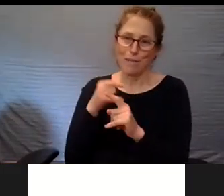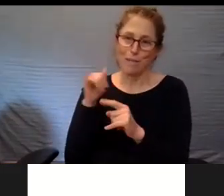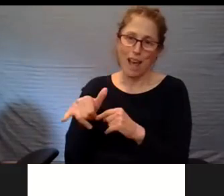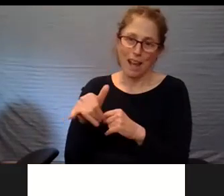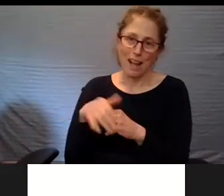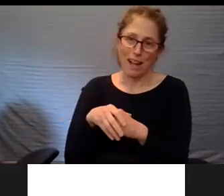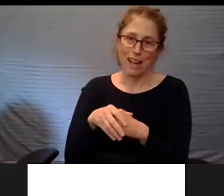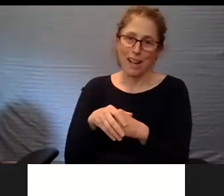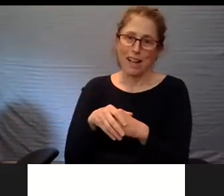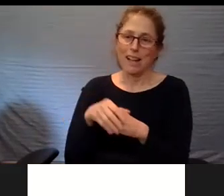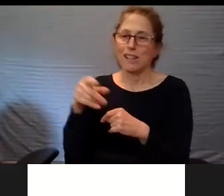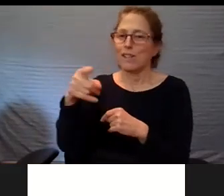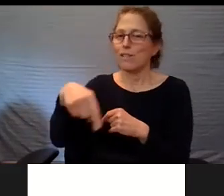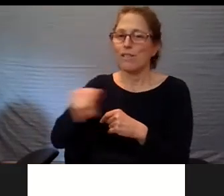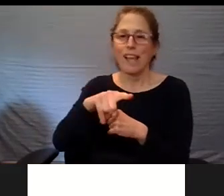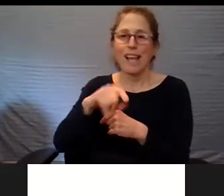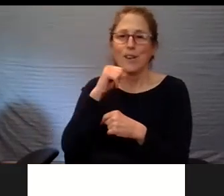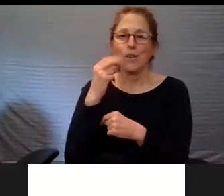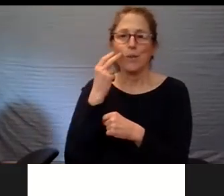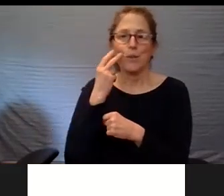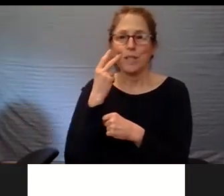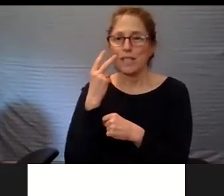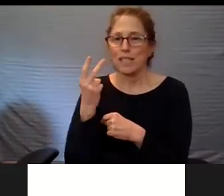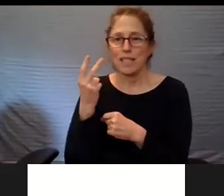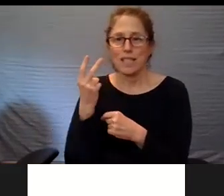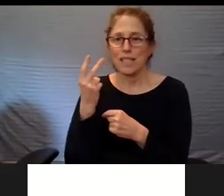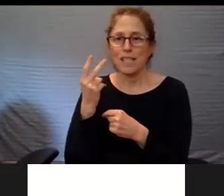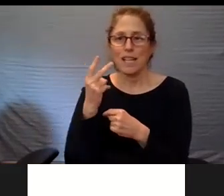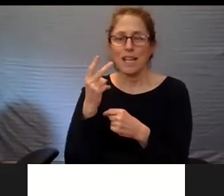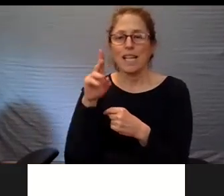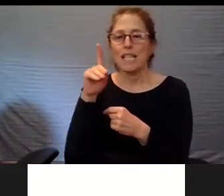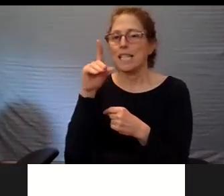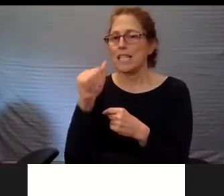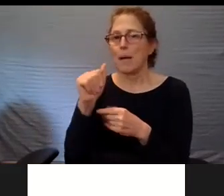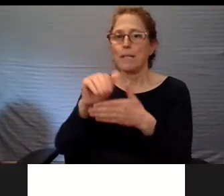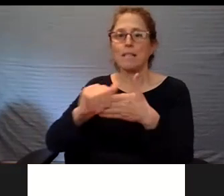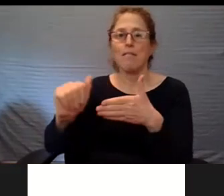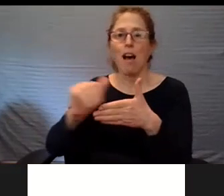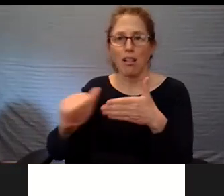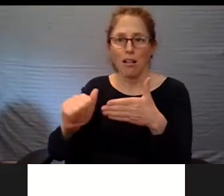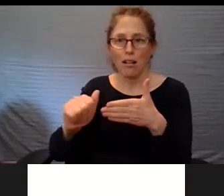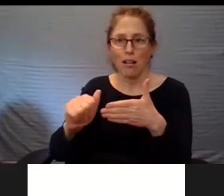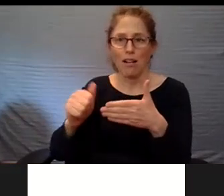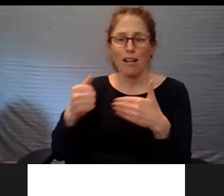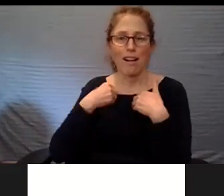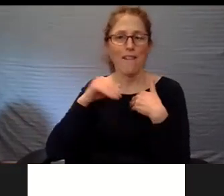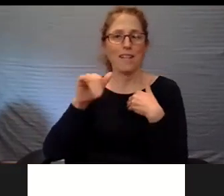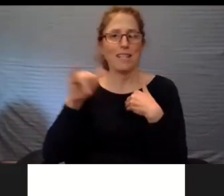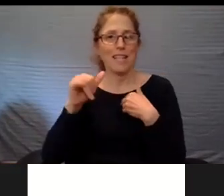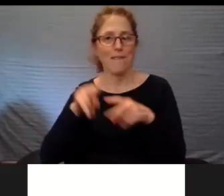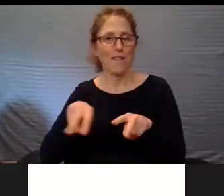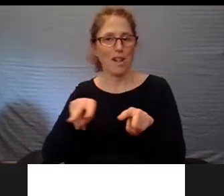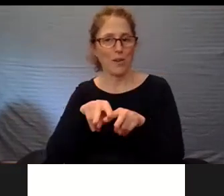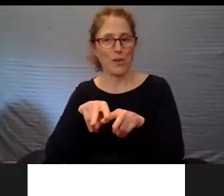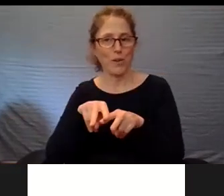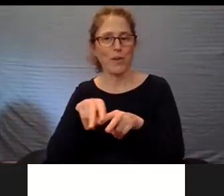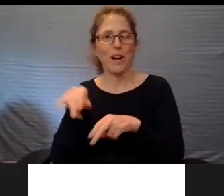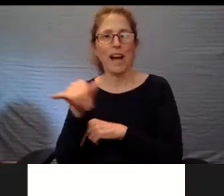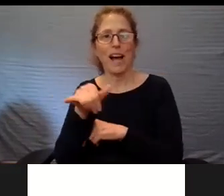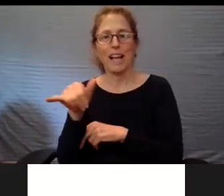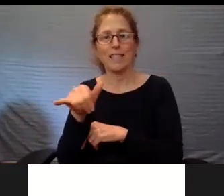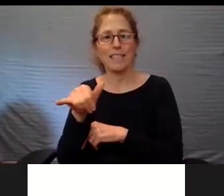They will not see the disabled dollar as having the same value as someone who is